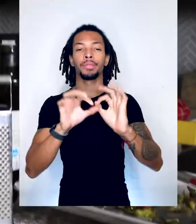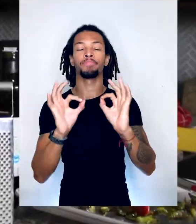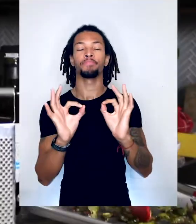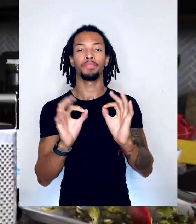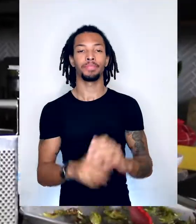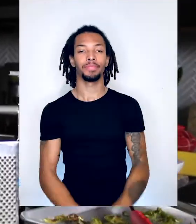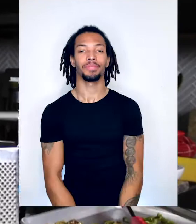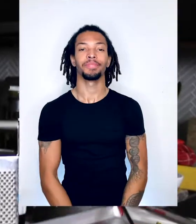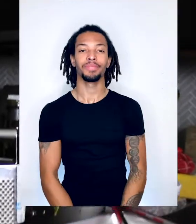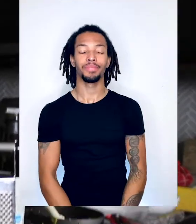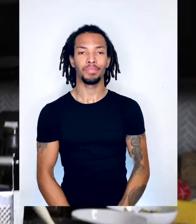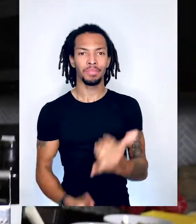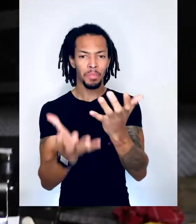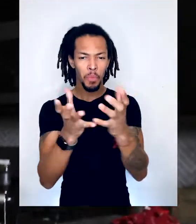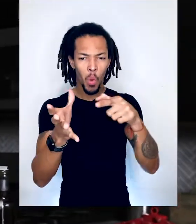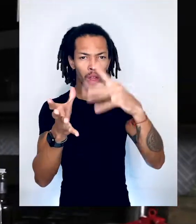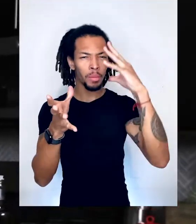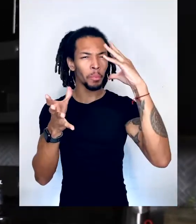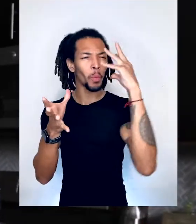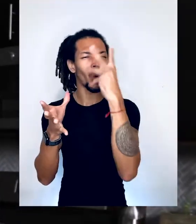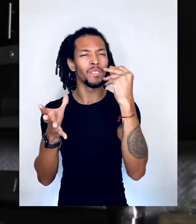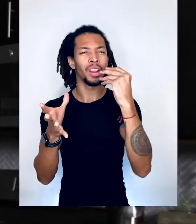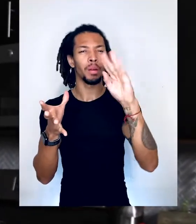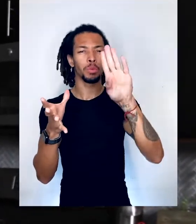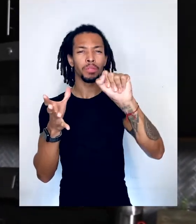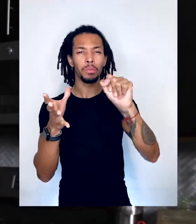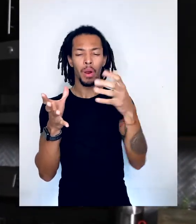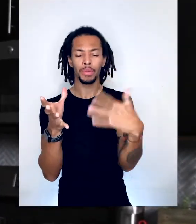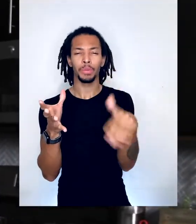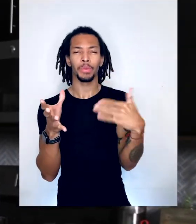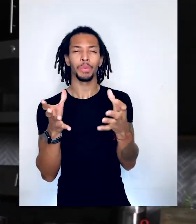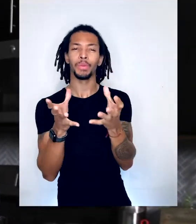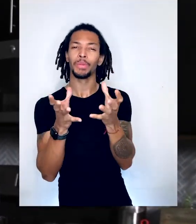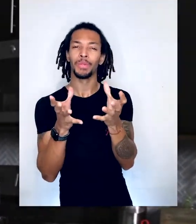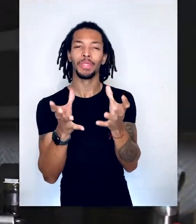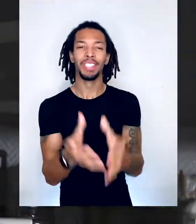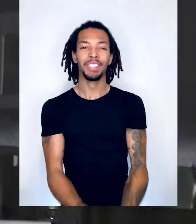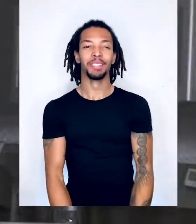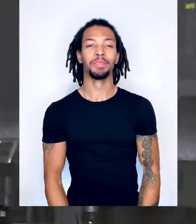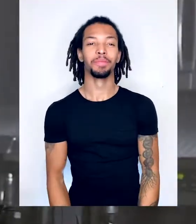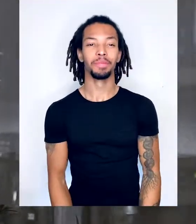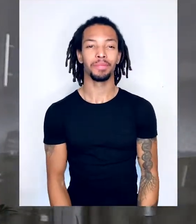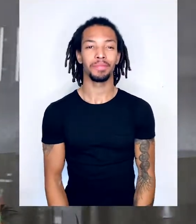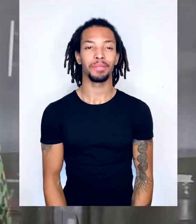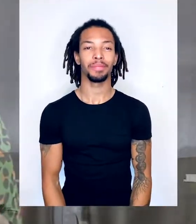And that is a beautiful bowl of sprouts.